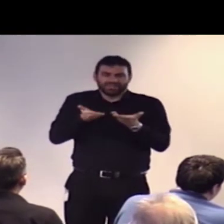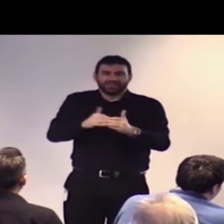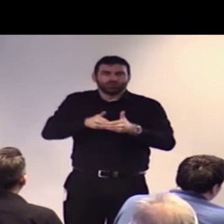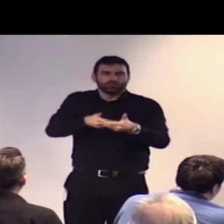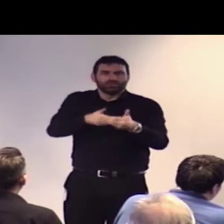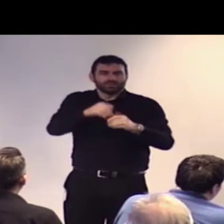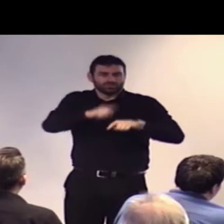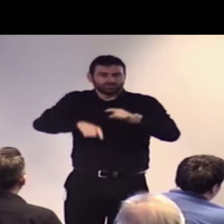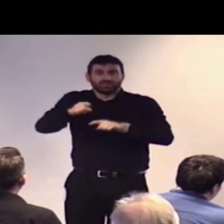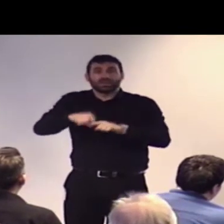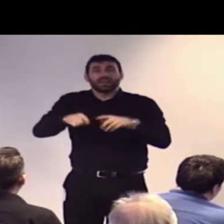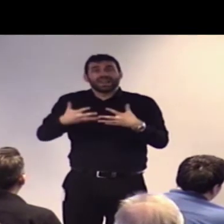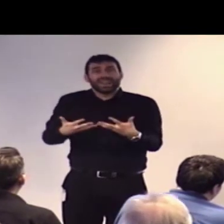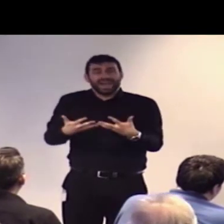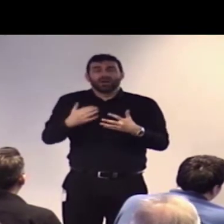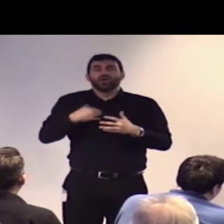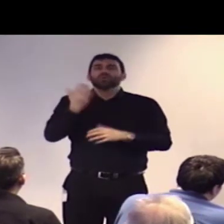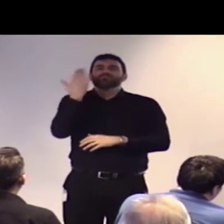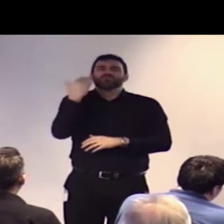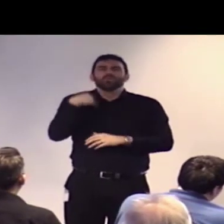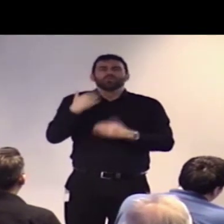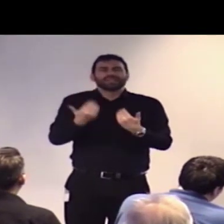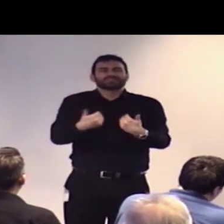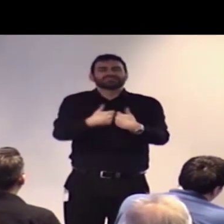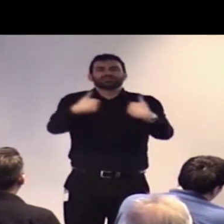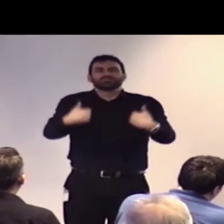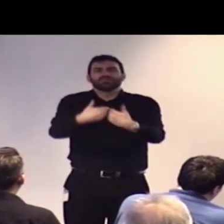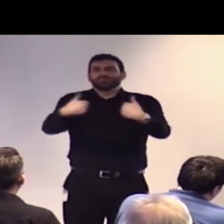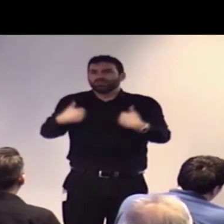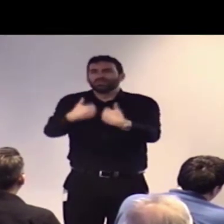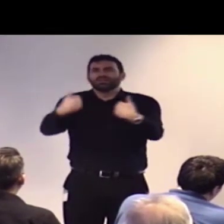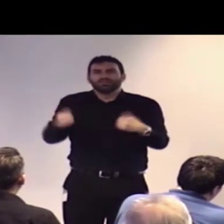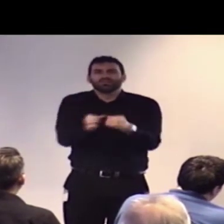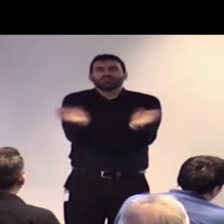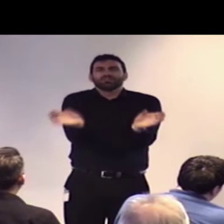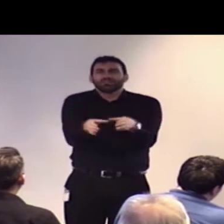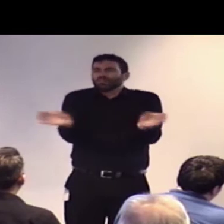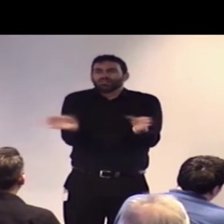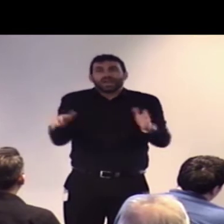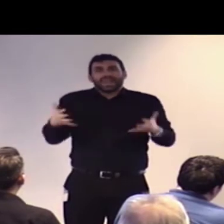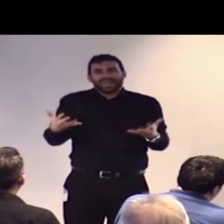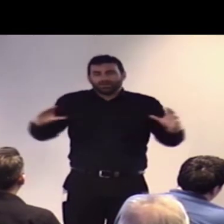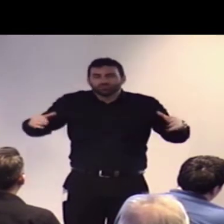have come together as a whole group to try and figure out how we best make the most of data and technology in health and care services.